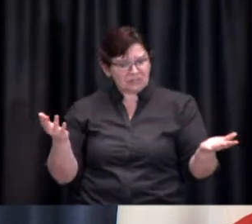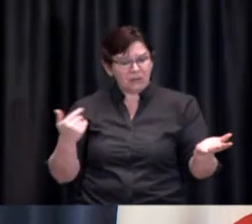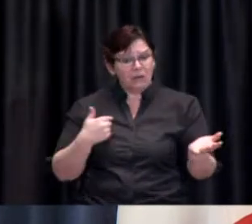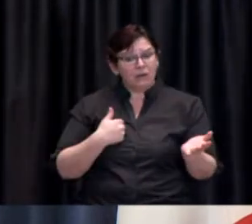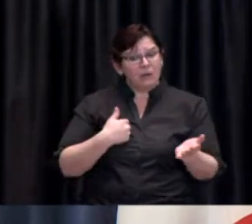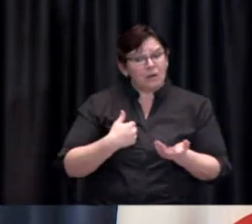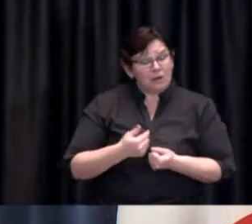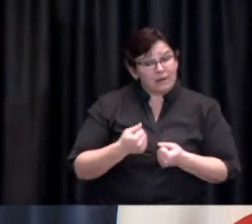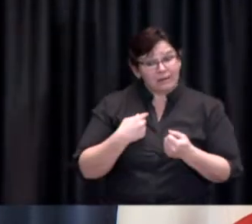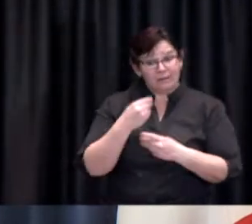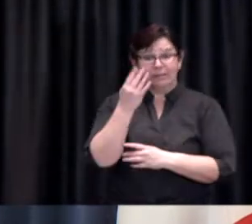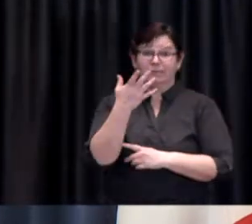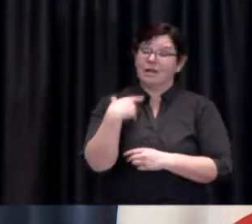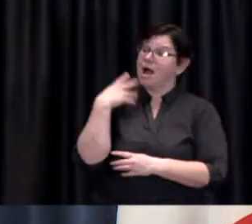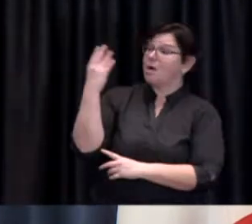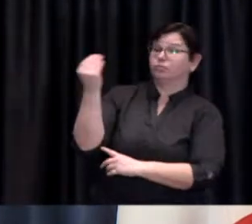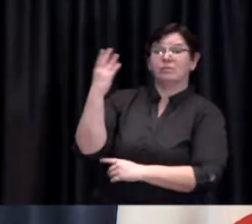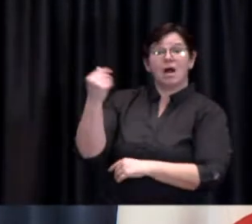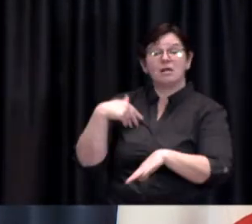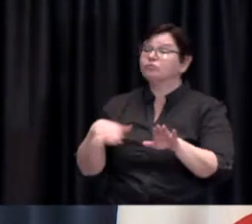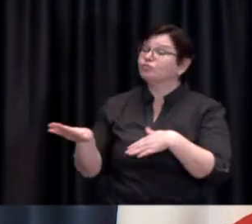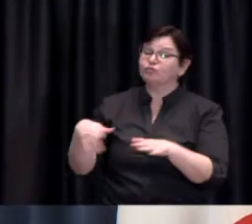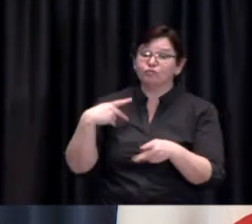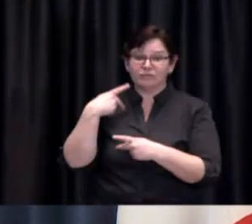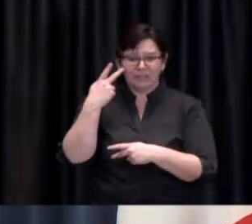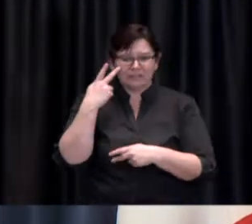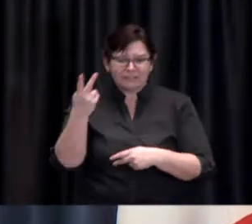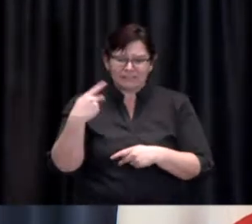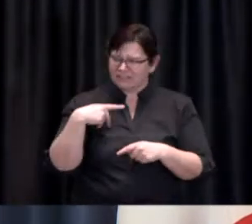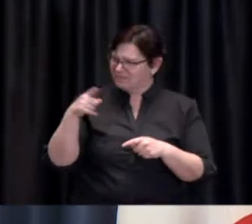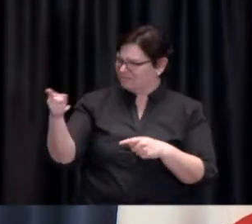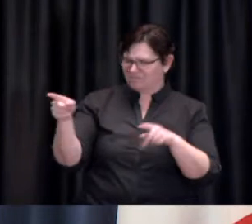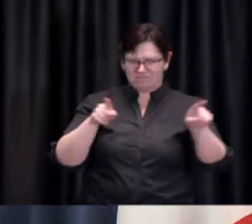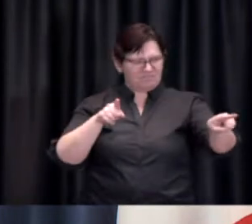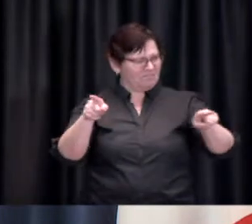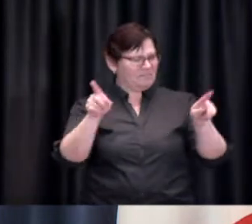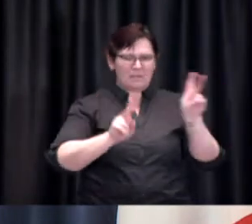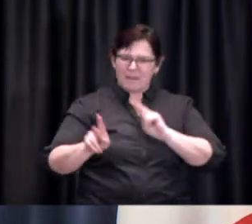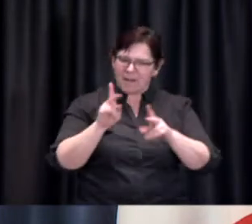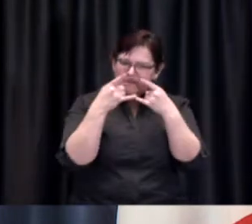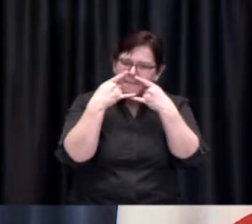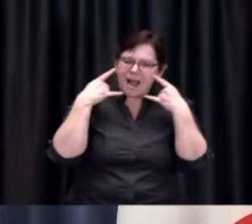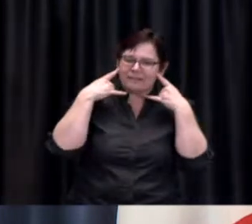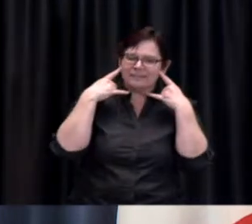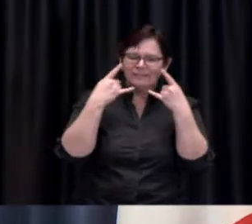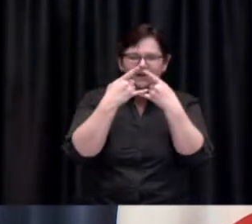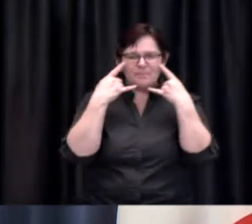I continue to be struck by the number of people who are masked.